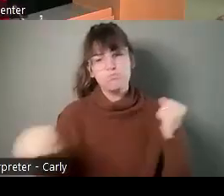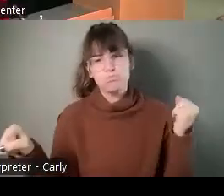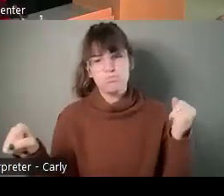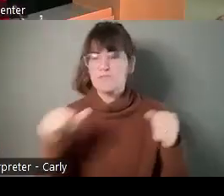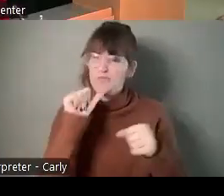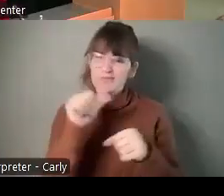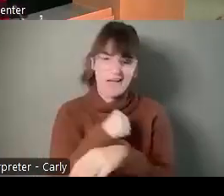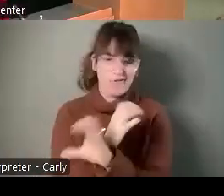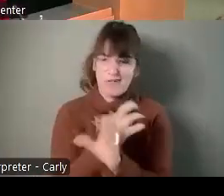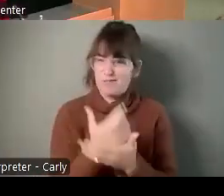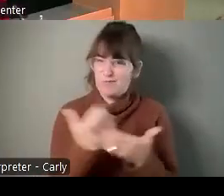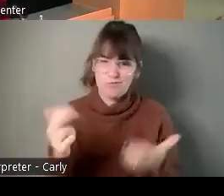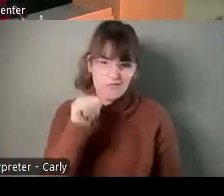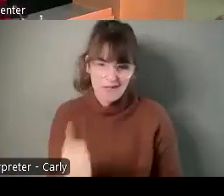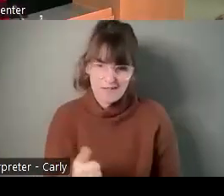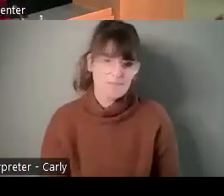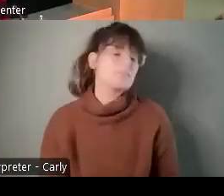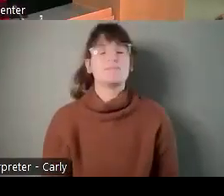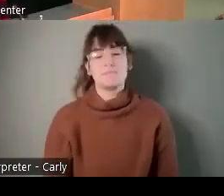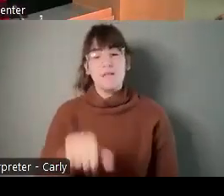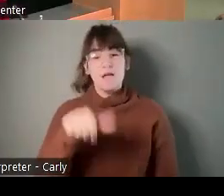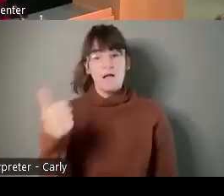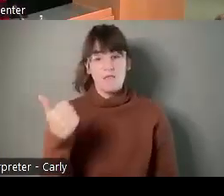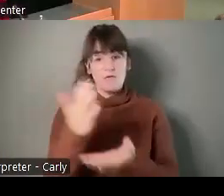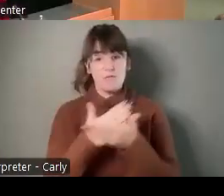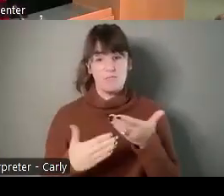And so the other important part of this intervention is that we're not telling